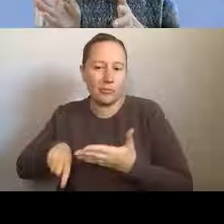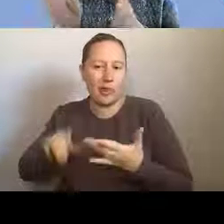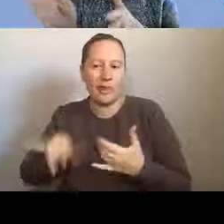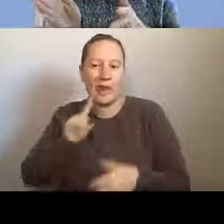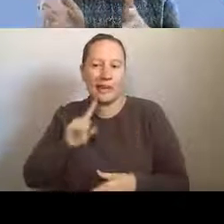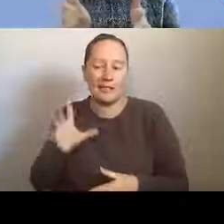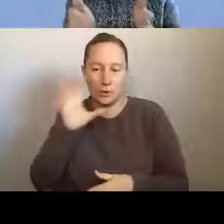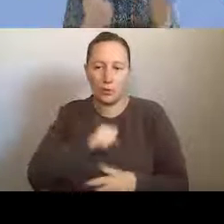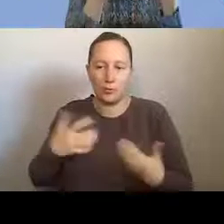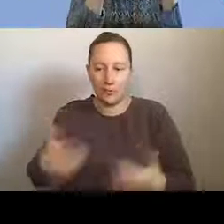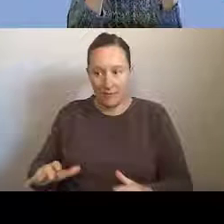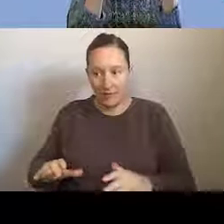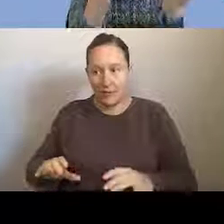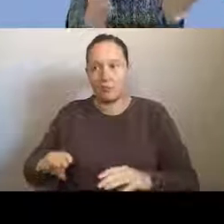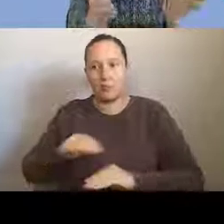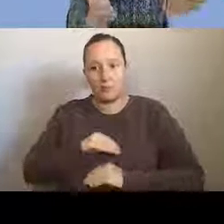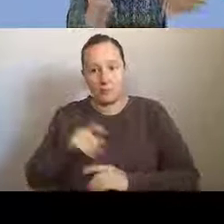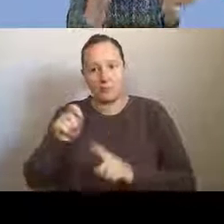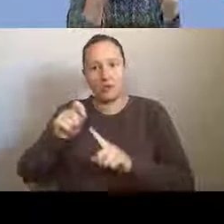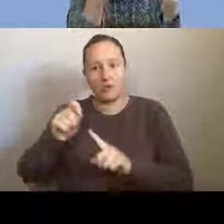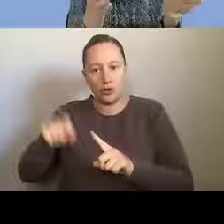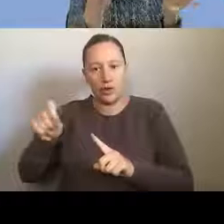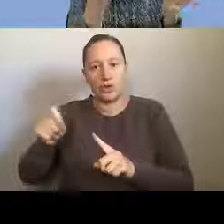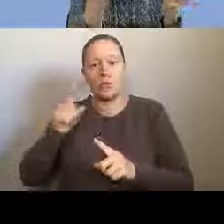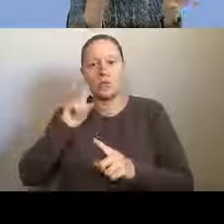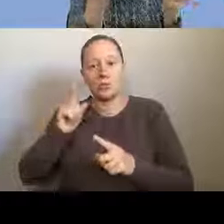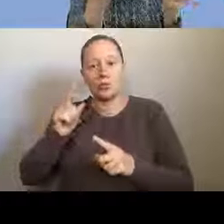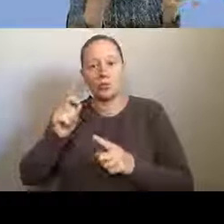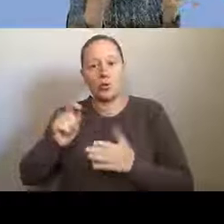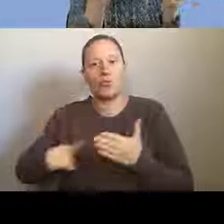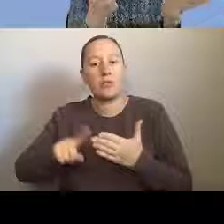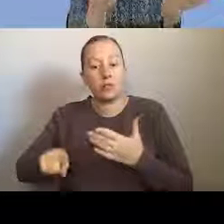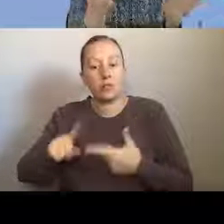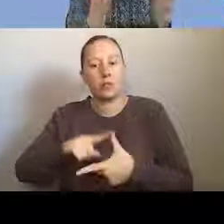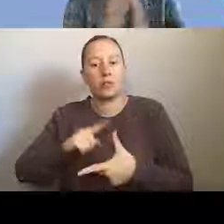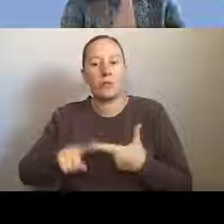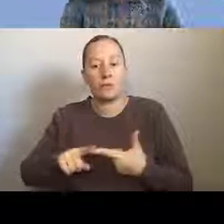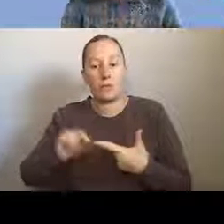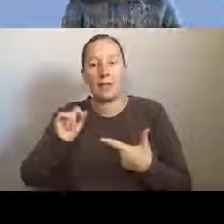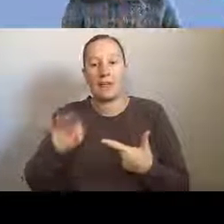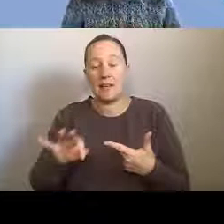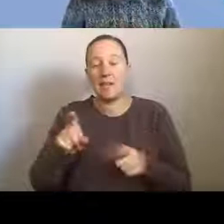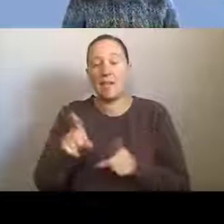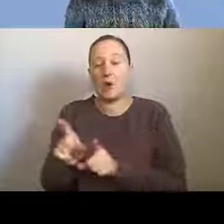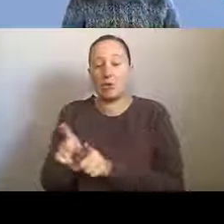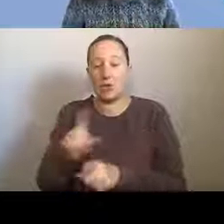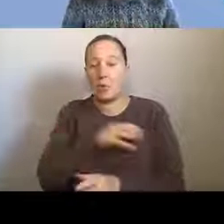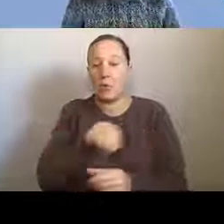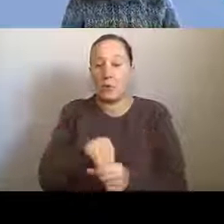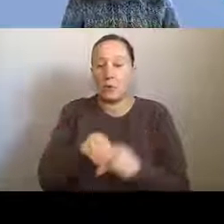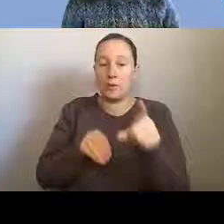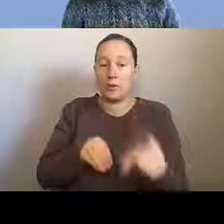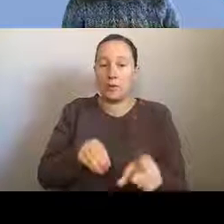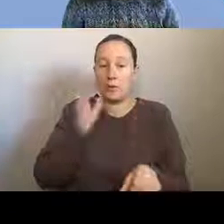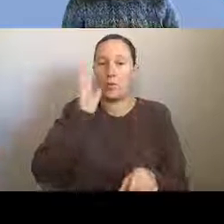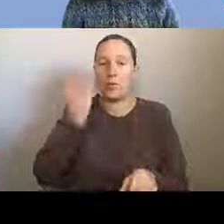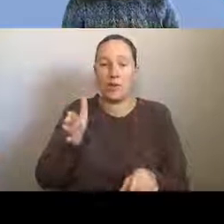So assuming that, if it also satisfied this statement here, then it would be called human subjects research.